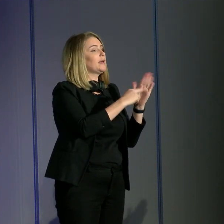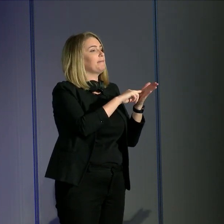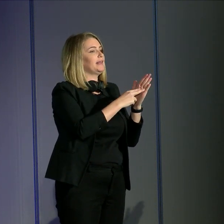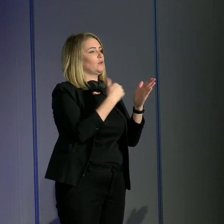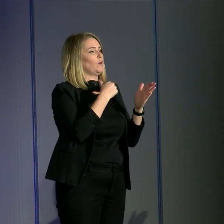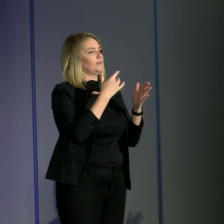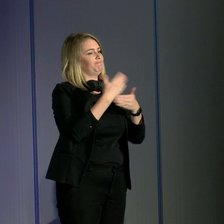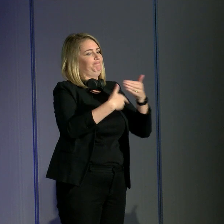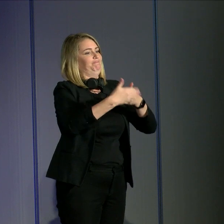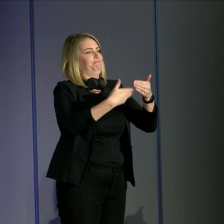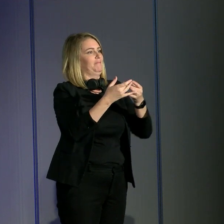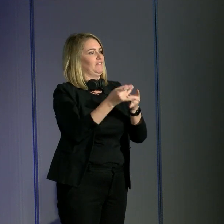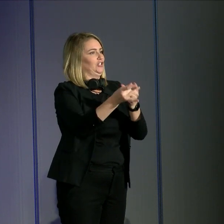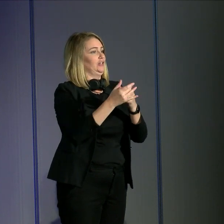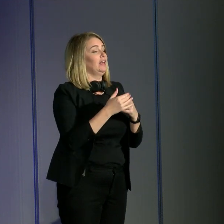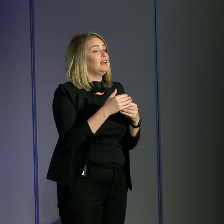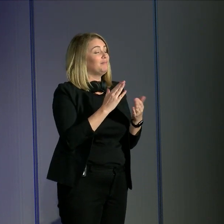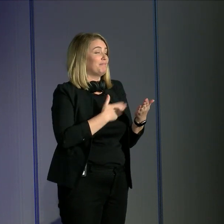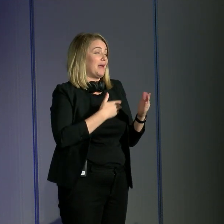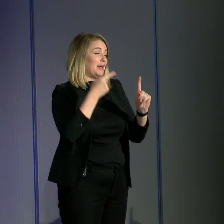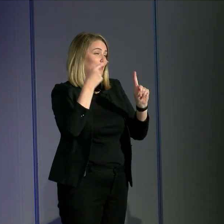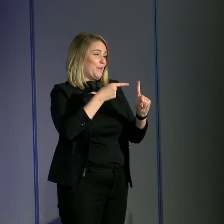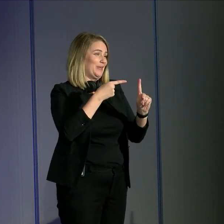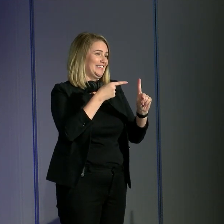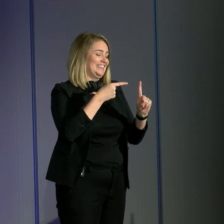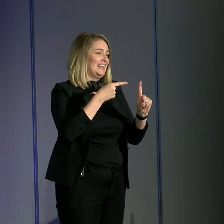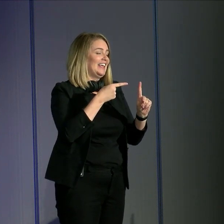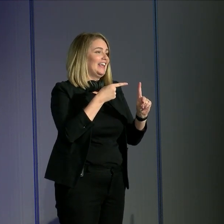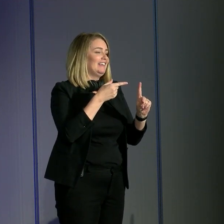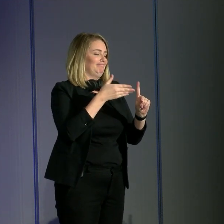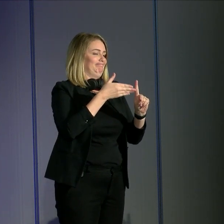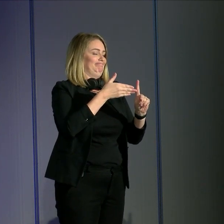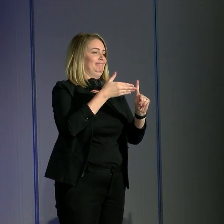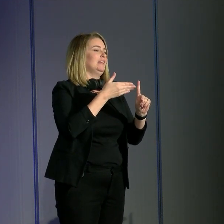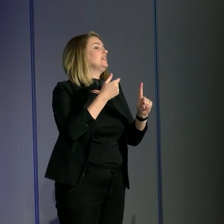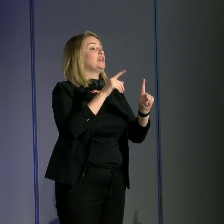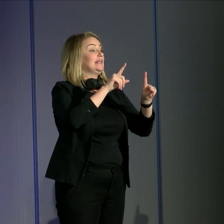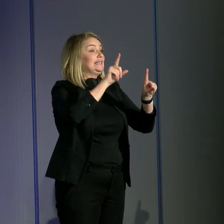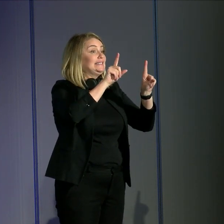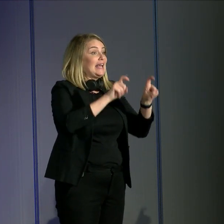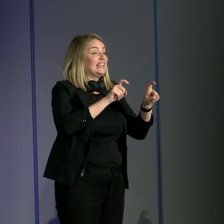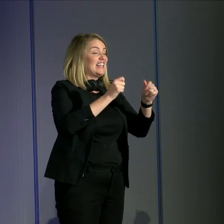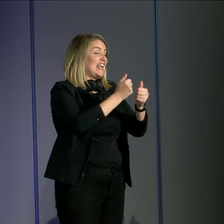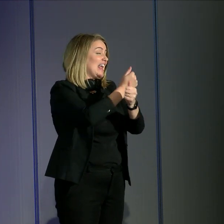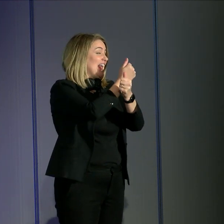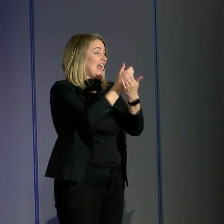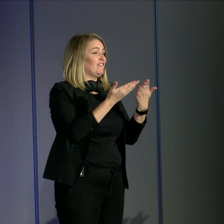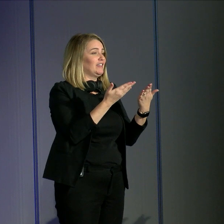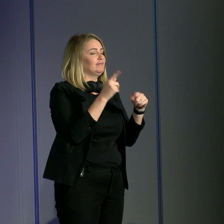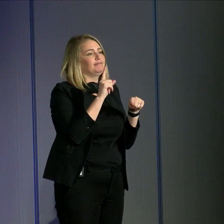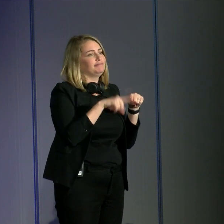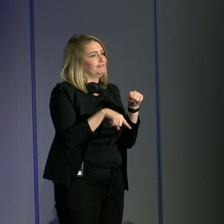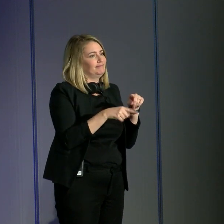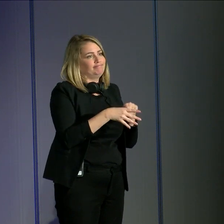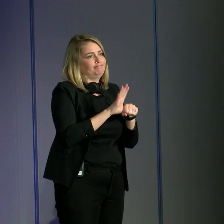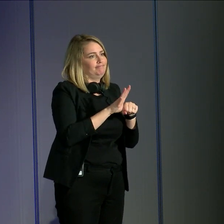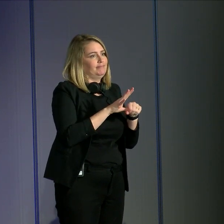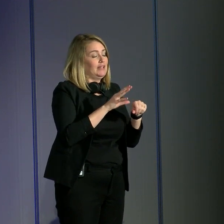Which is my main point here, you can't, as I've said, you can't test everything. You can't do manual analysis of everything.